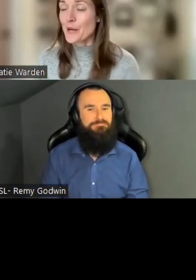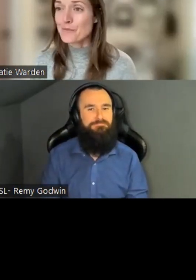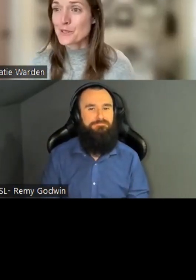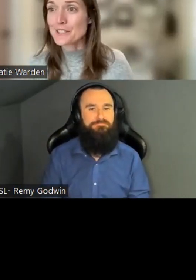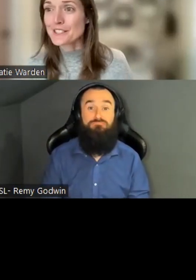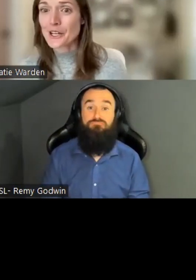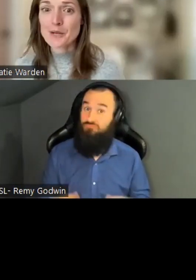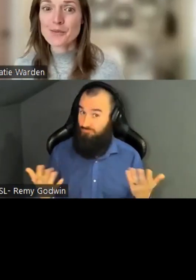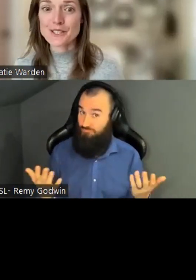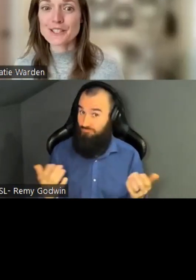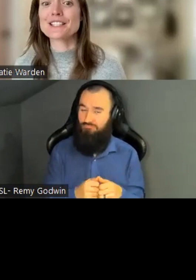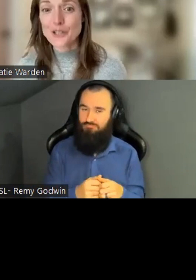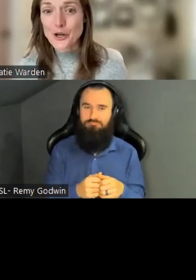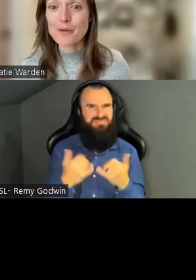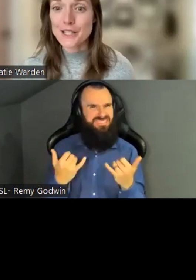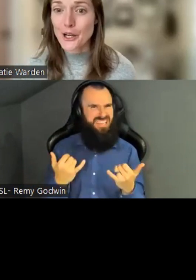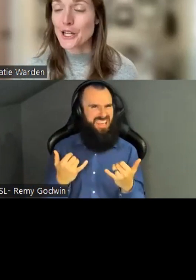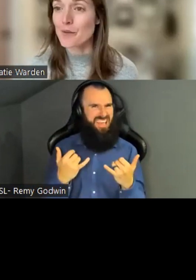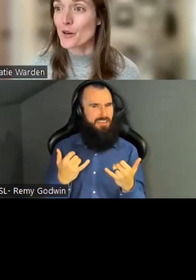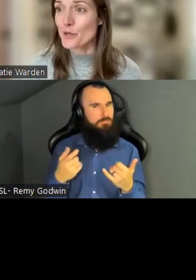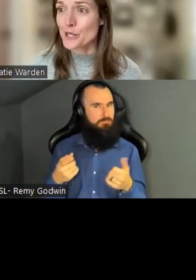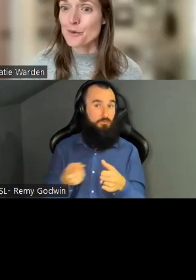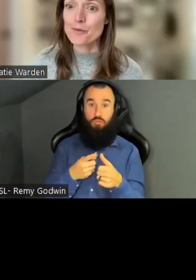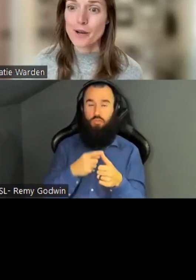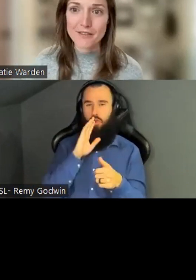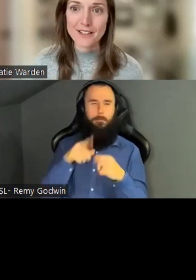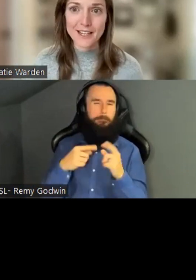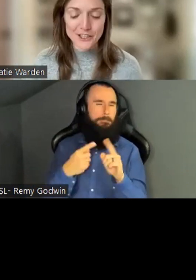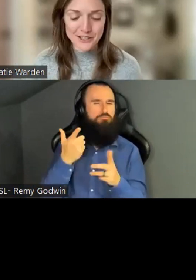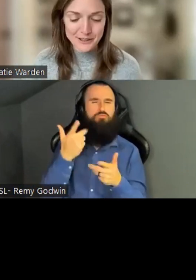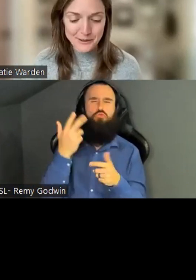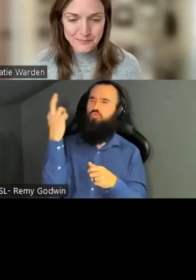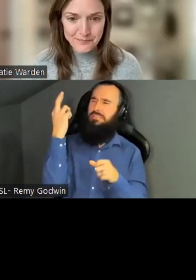Okay, so let's start by talking about reasonable modifications.